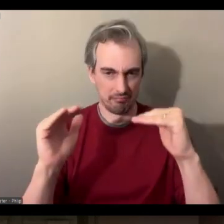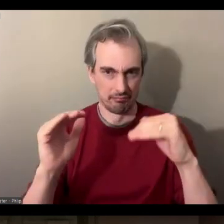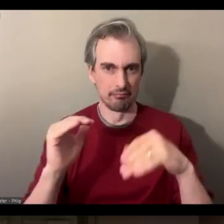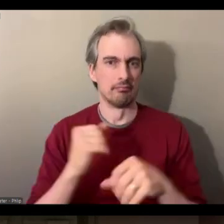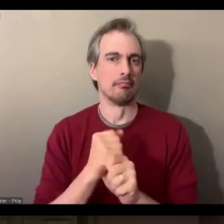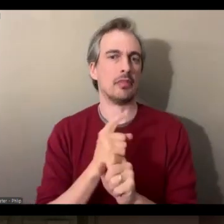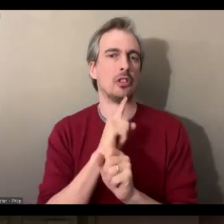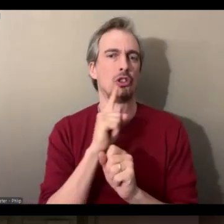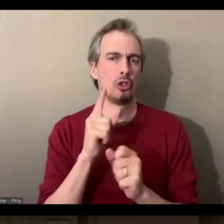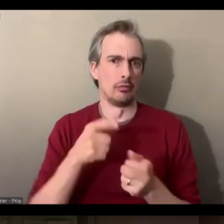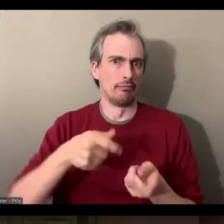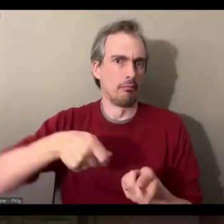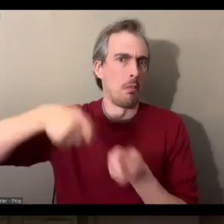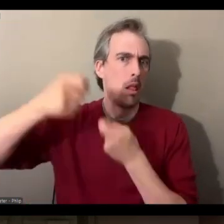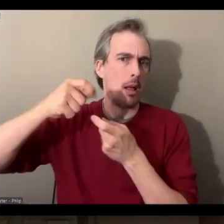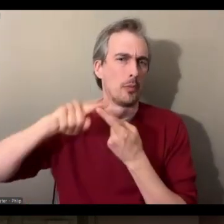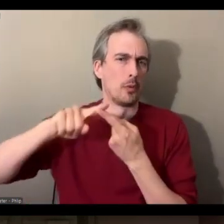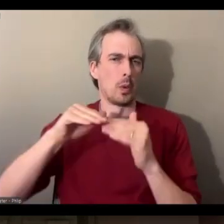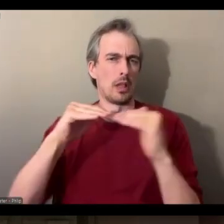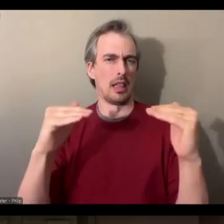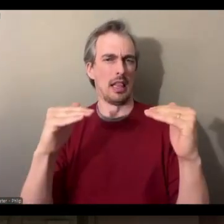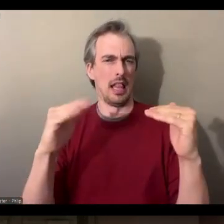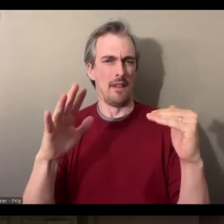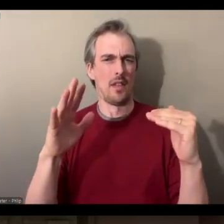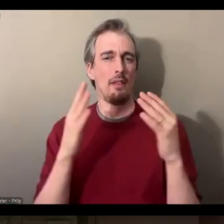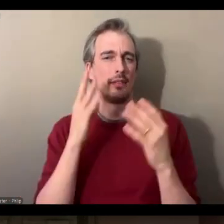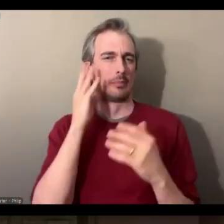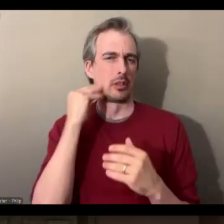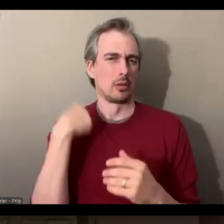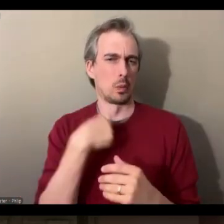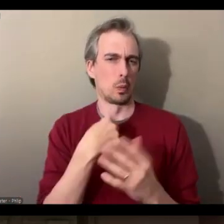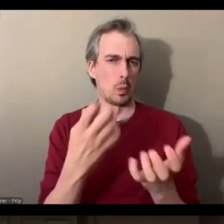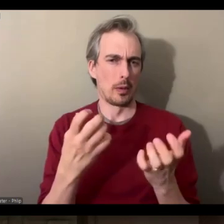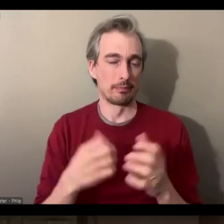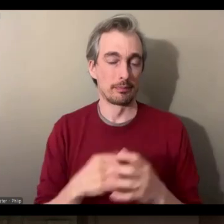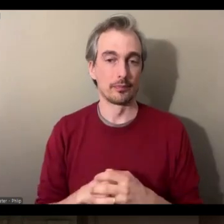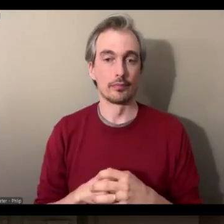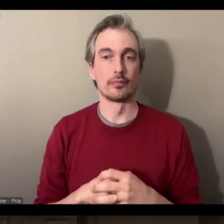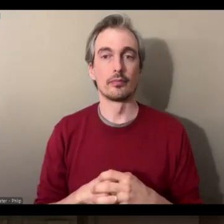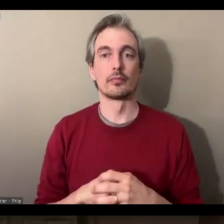terms of our rough timeline, looking at a phased approach, you're basically looking at launch